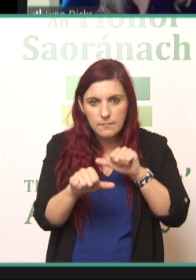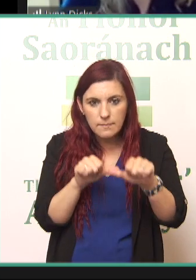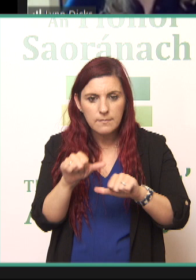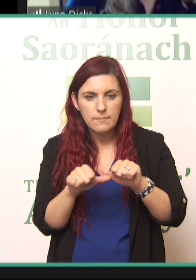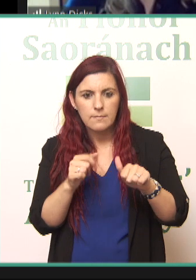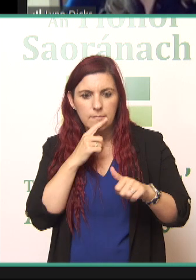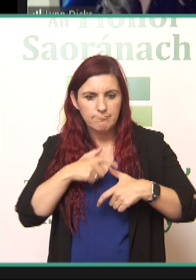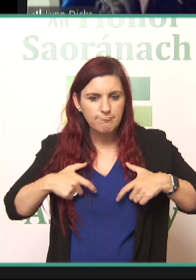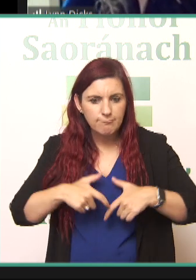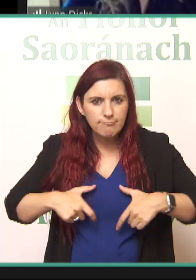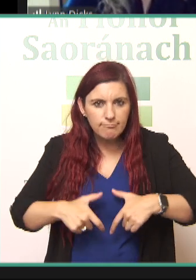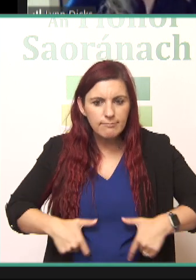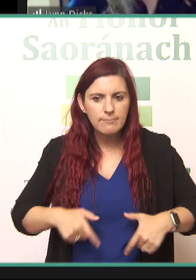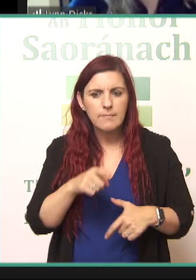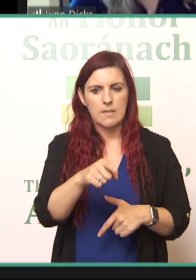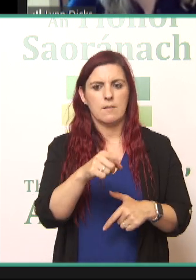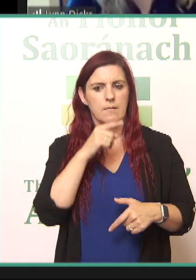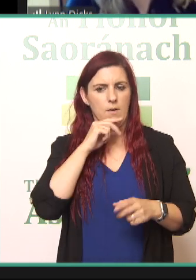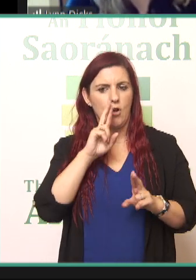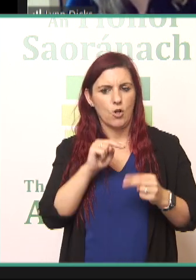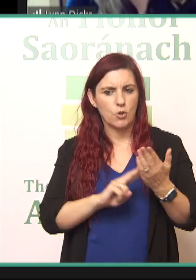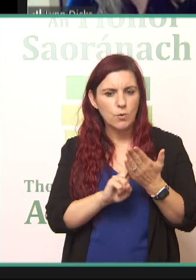of Extinction so this species is classed as vulnerable it's the northern tiger cat and